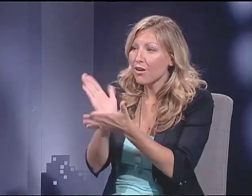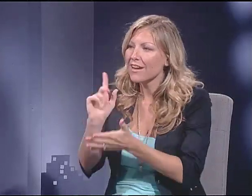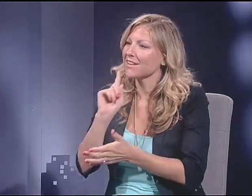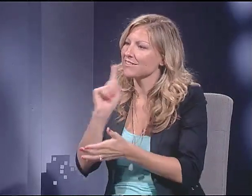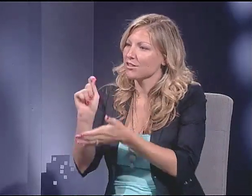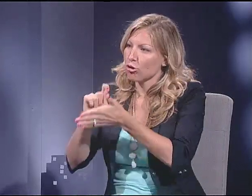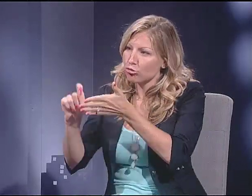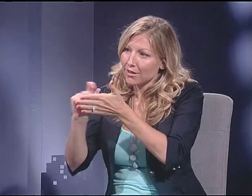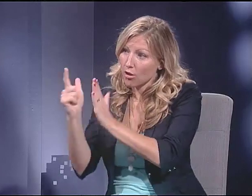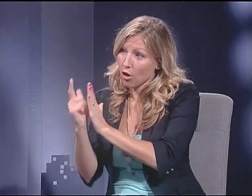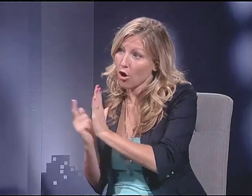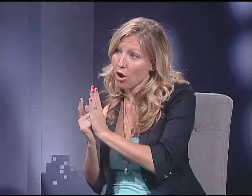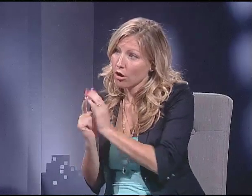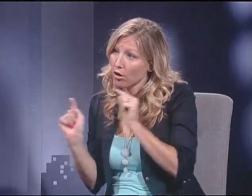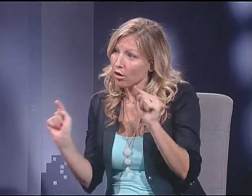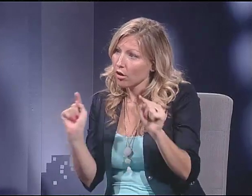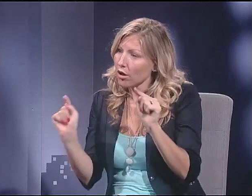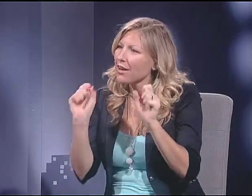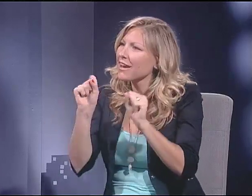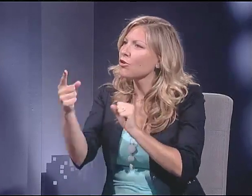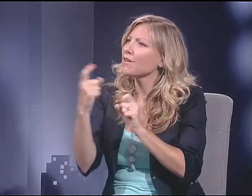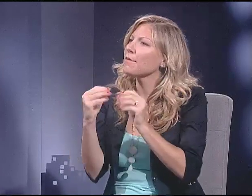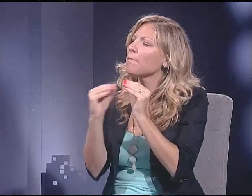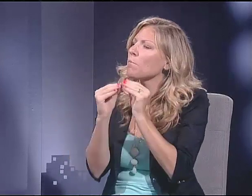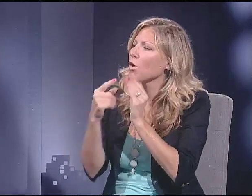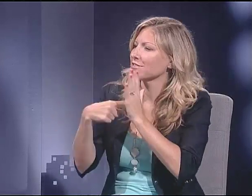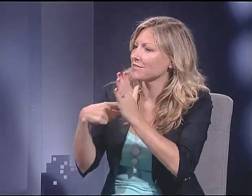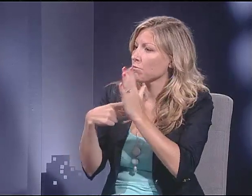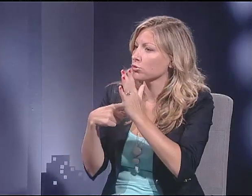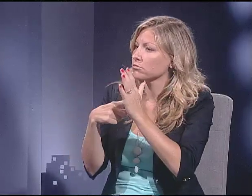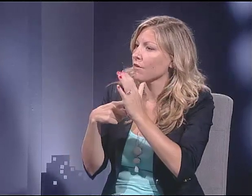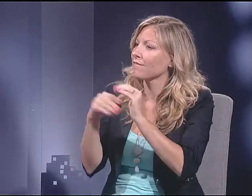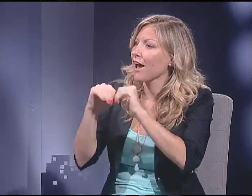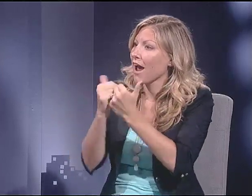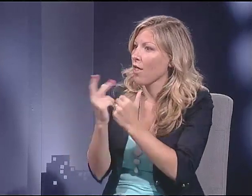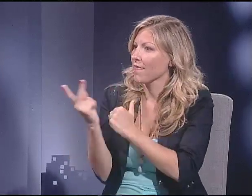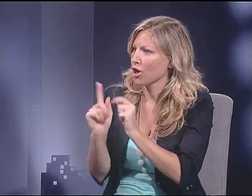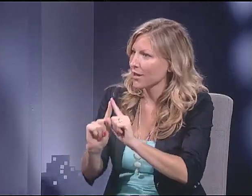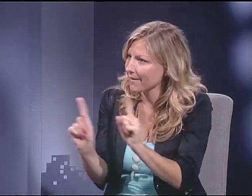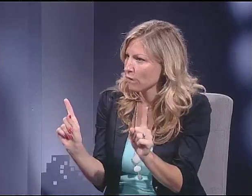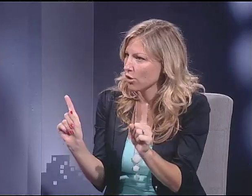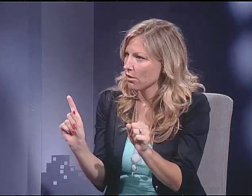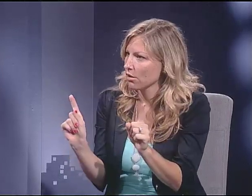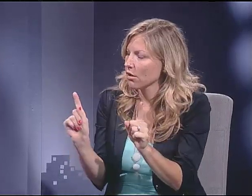and Z. But the right is a written law? Can you give me more examples of exactly how they're different?